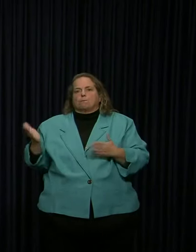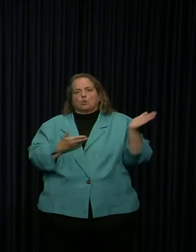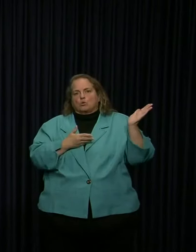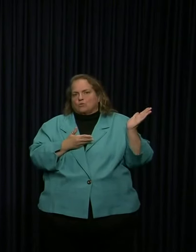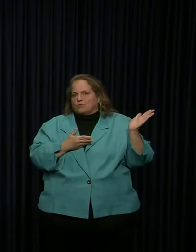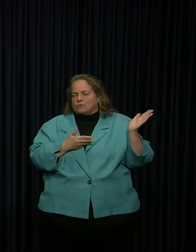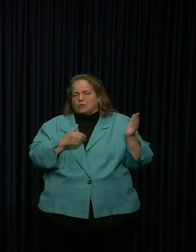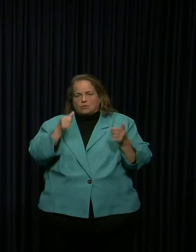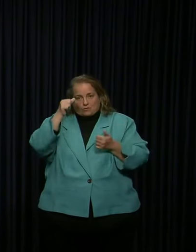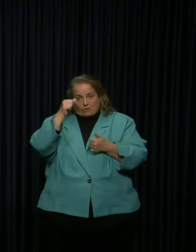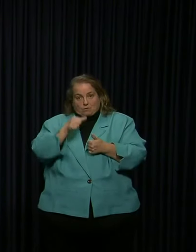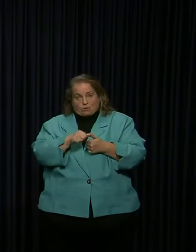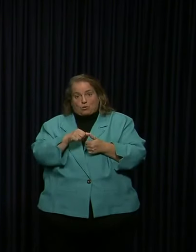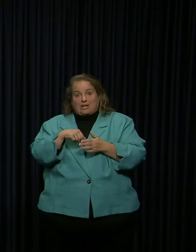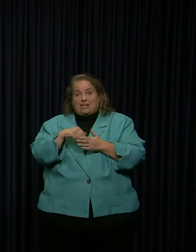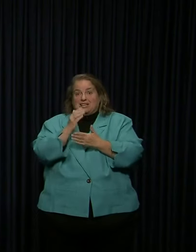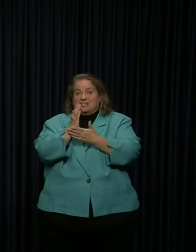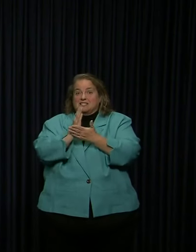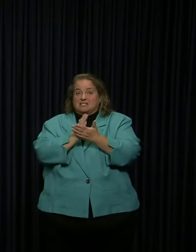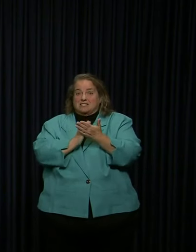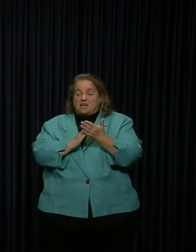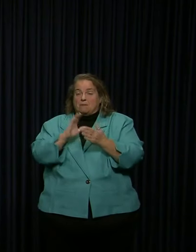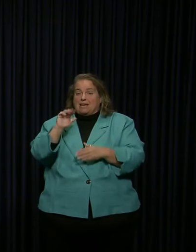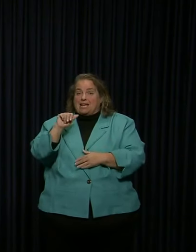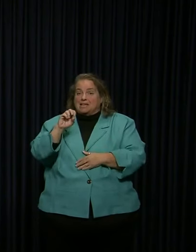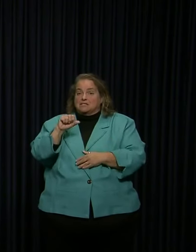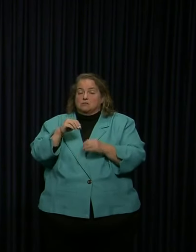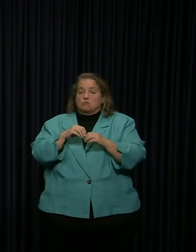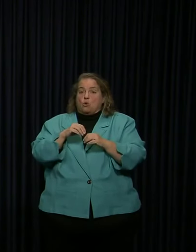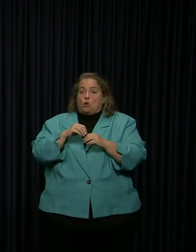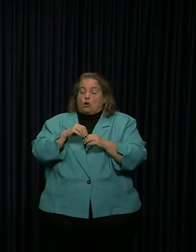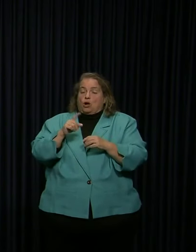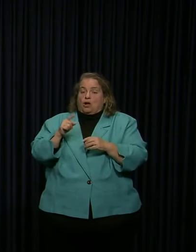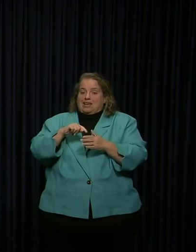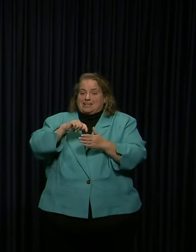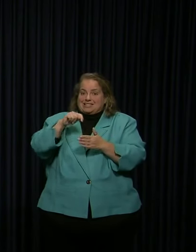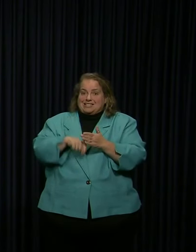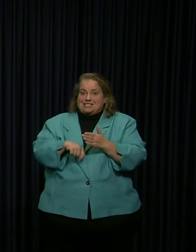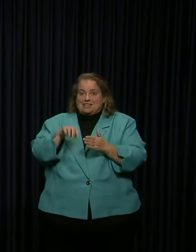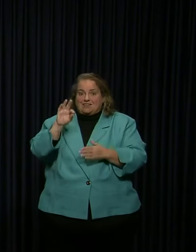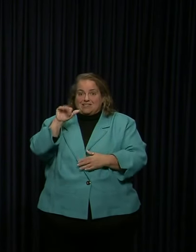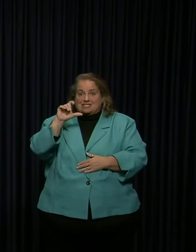REPORTERS THAT HAVE BEEN HERE A